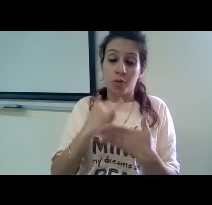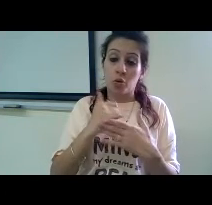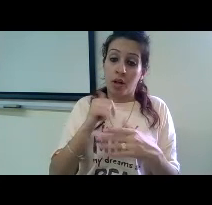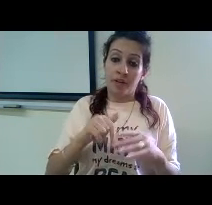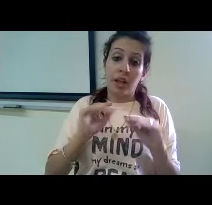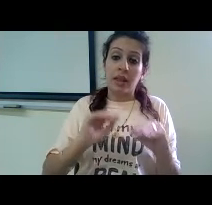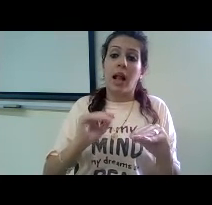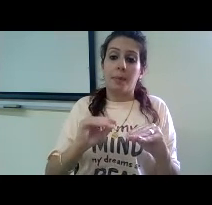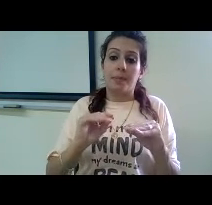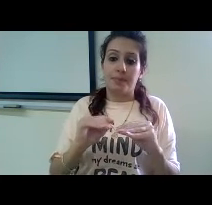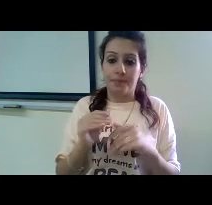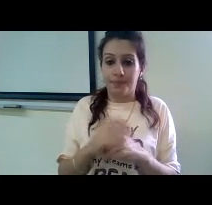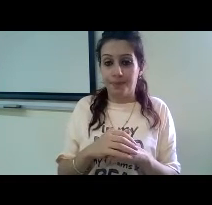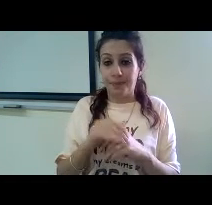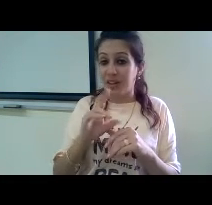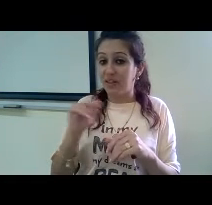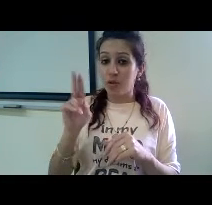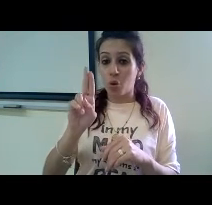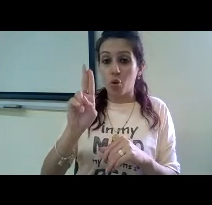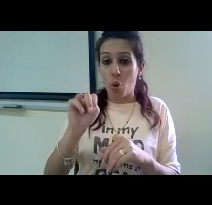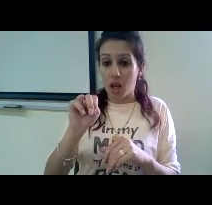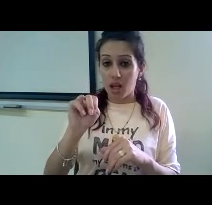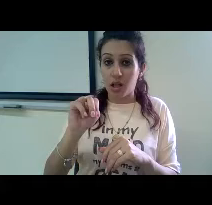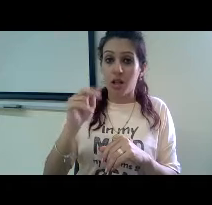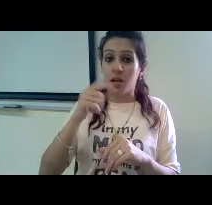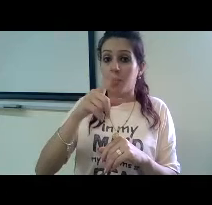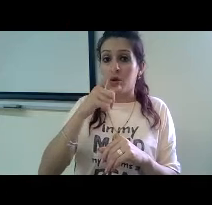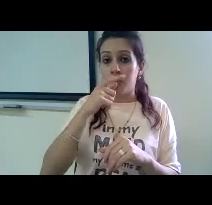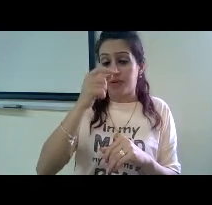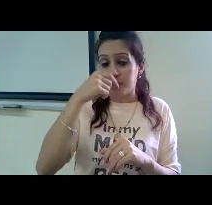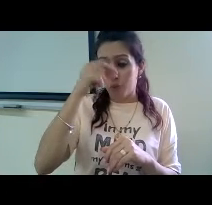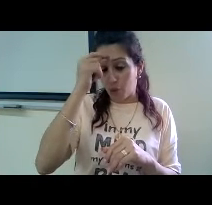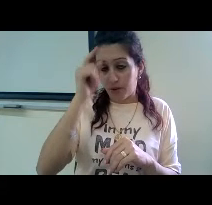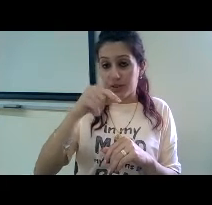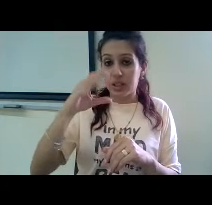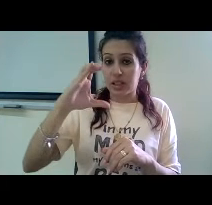is that you have to understand that if you really want to have equitable education.